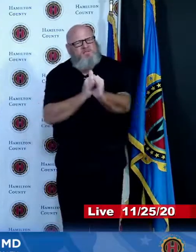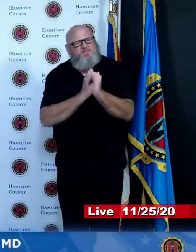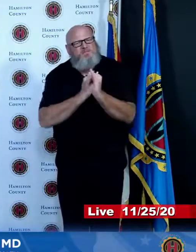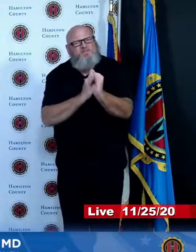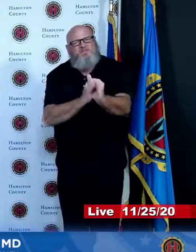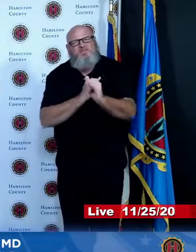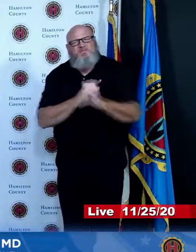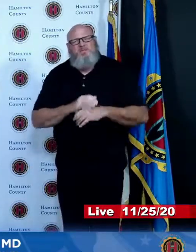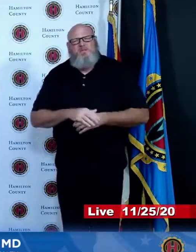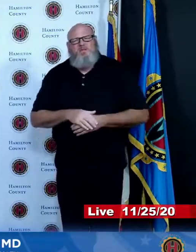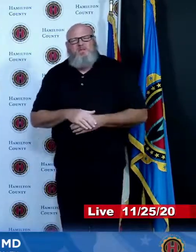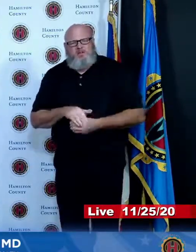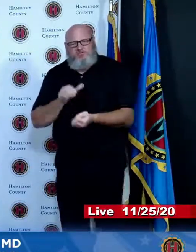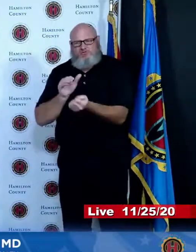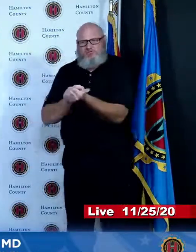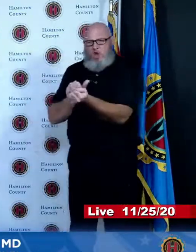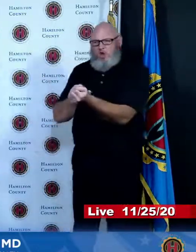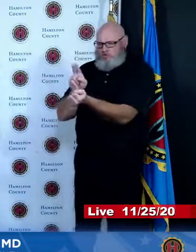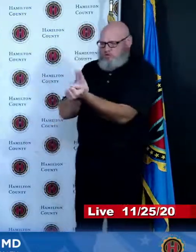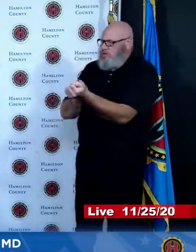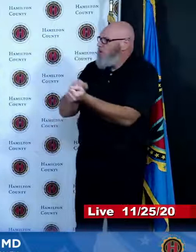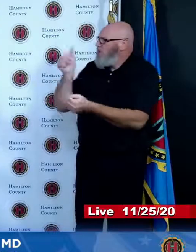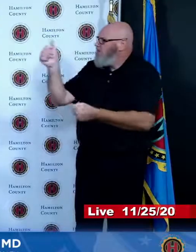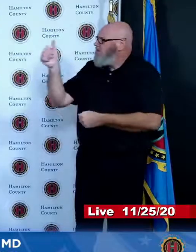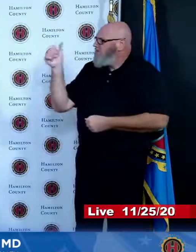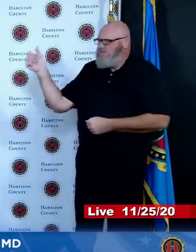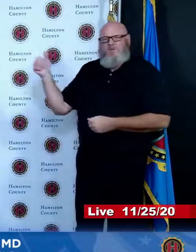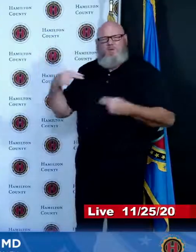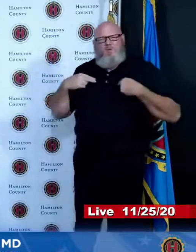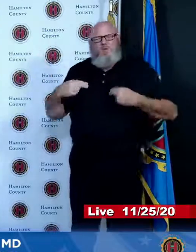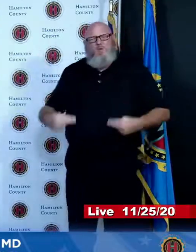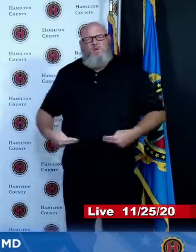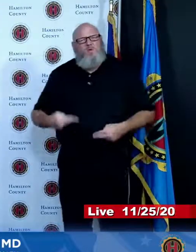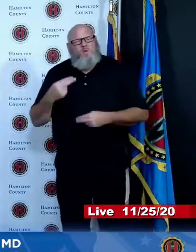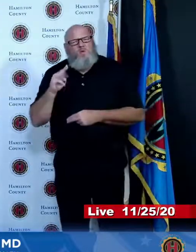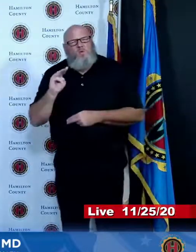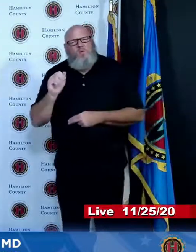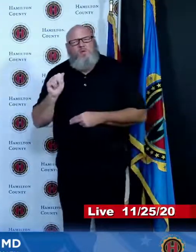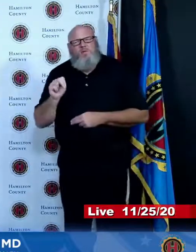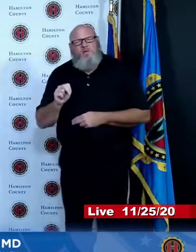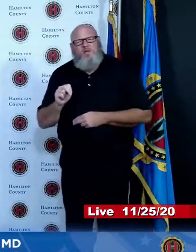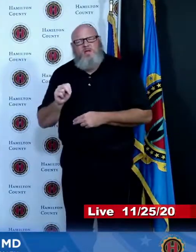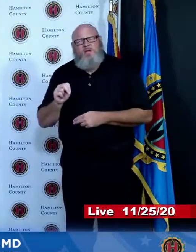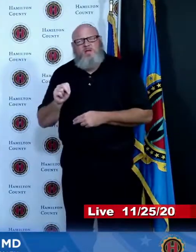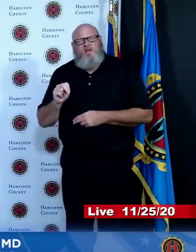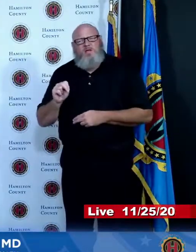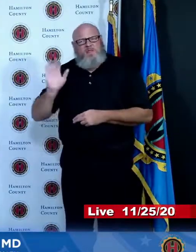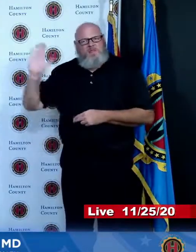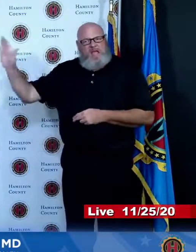to the job and we all knew that going in but this virus is highly contagious and has a higher